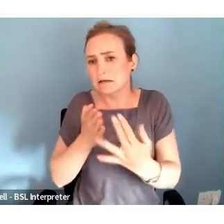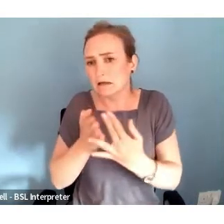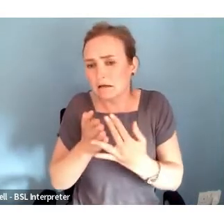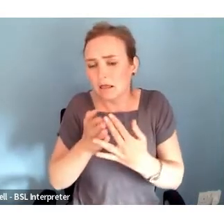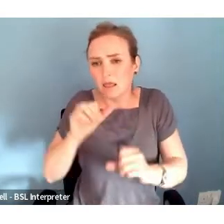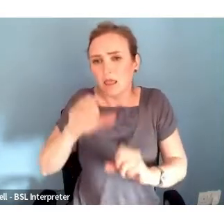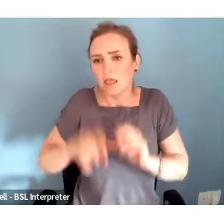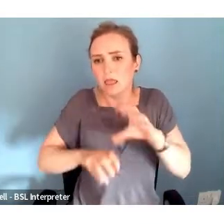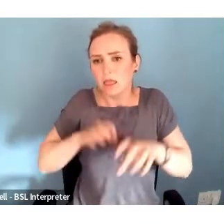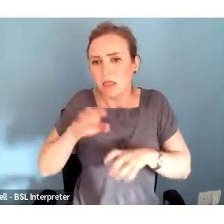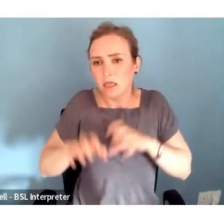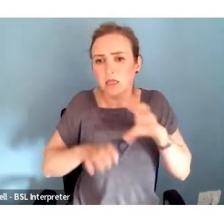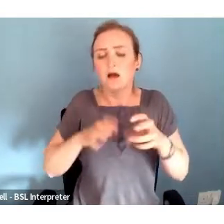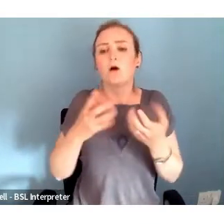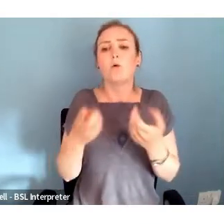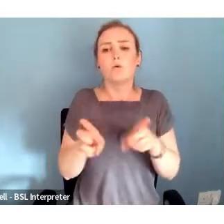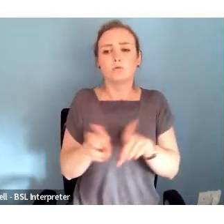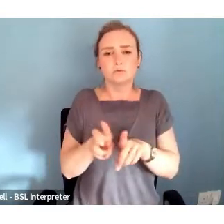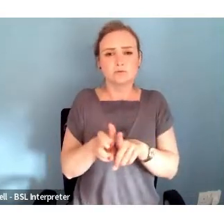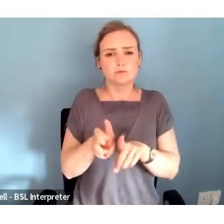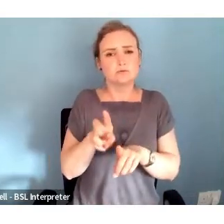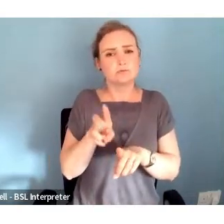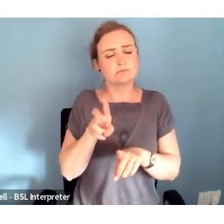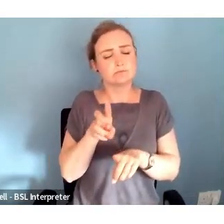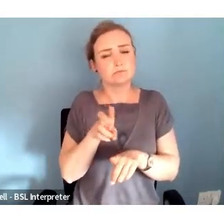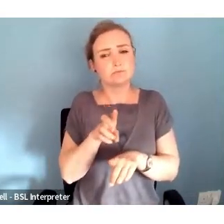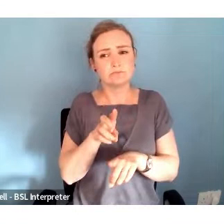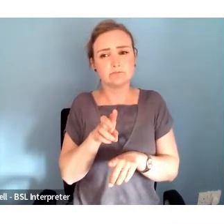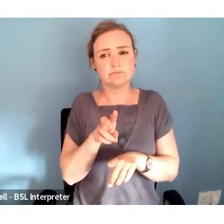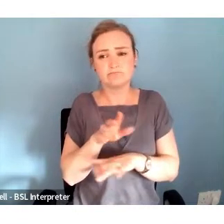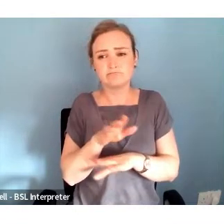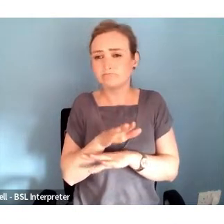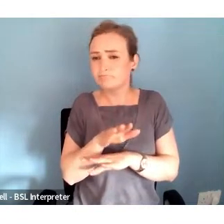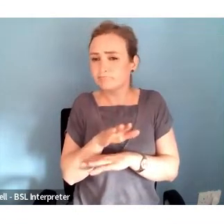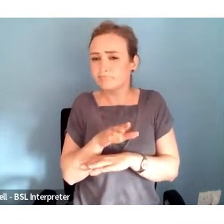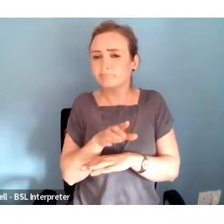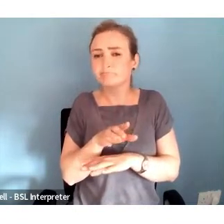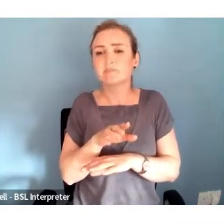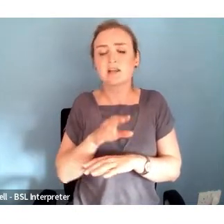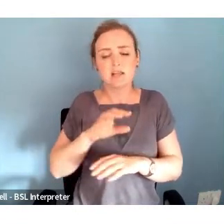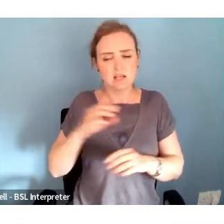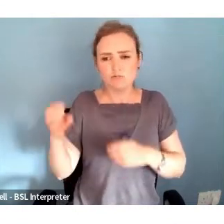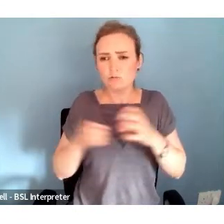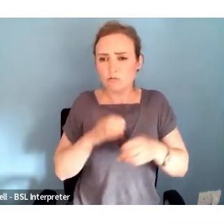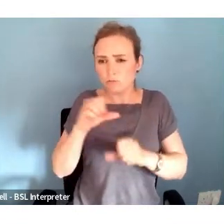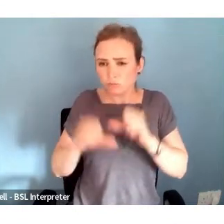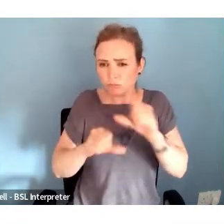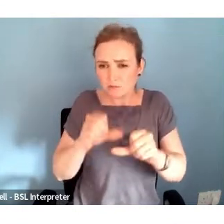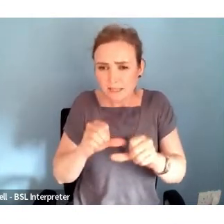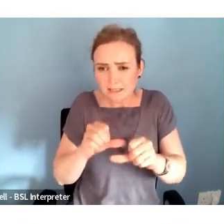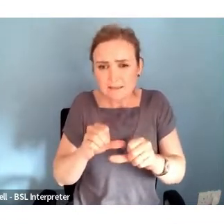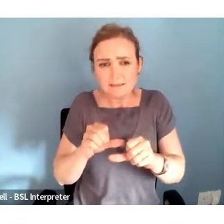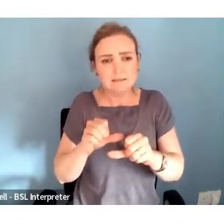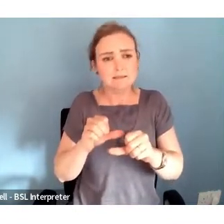employers to make the recruitment process accessible; and the third was about sufficient-confidence